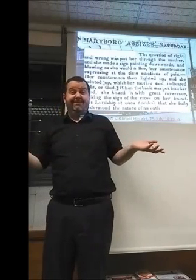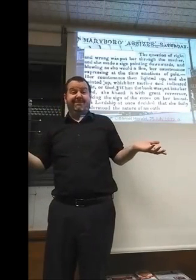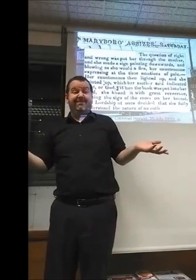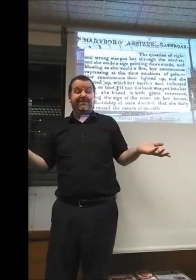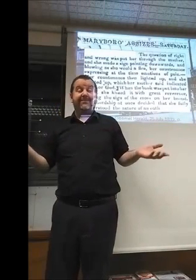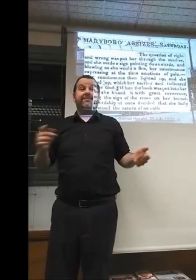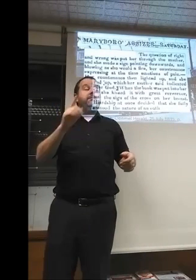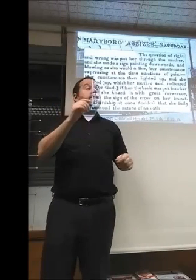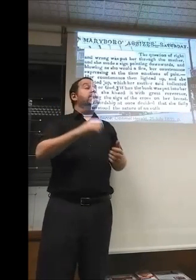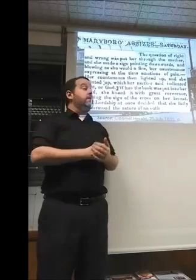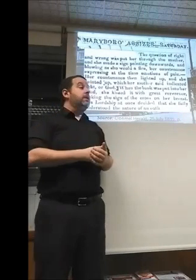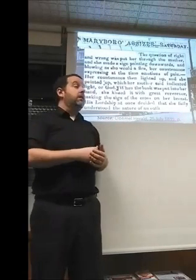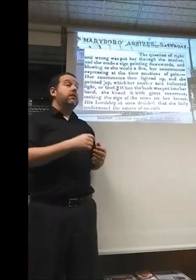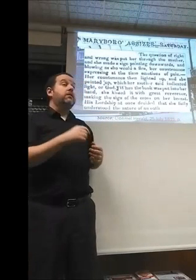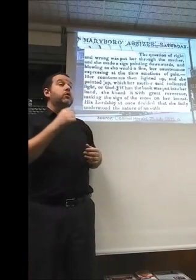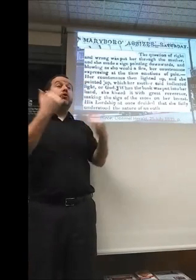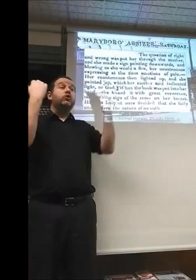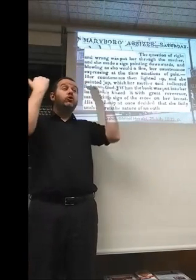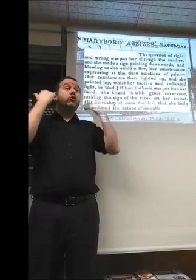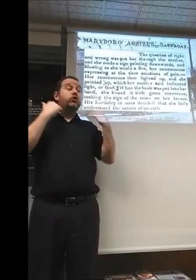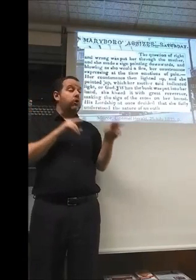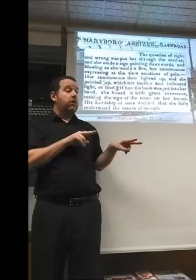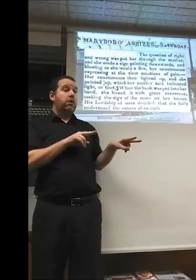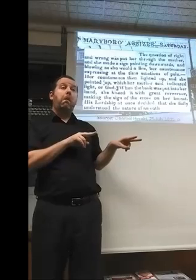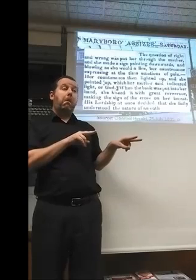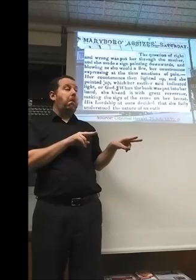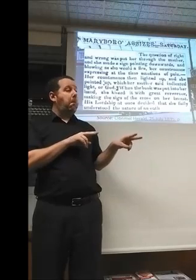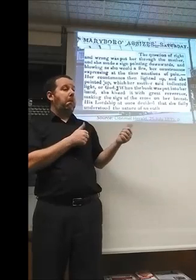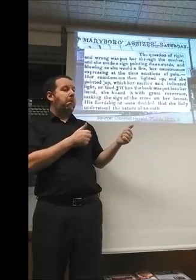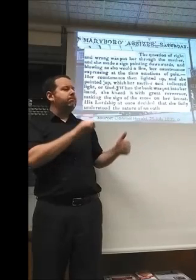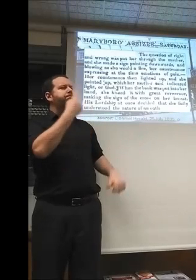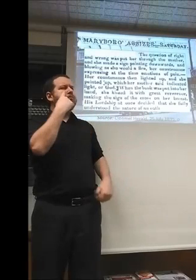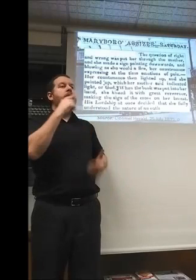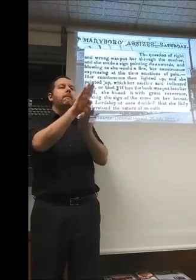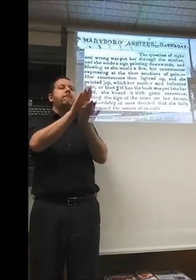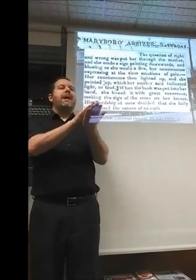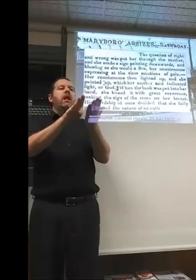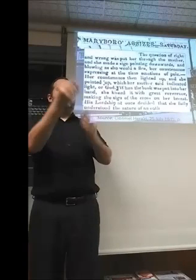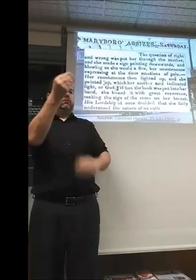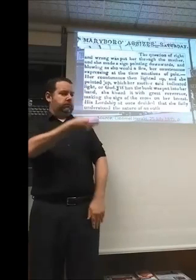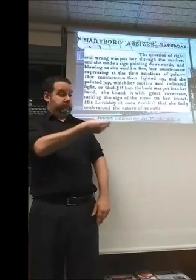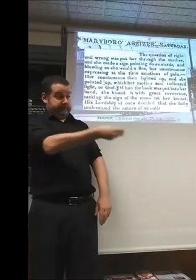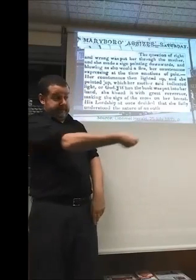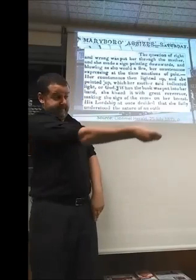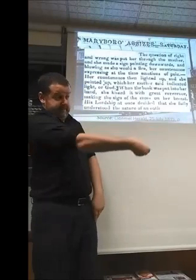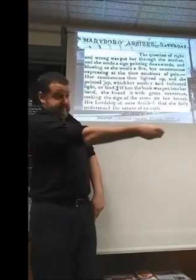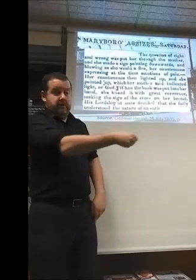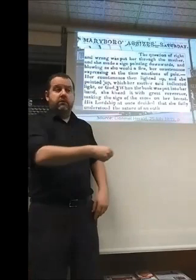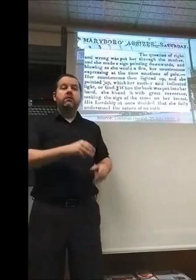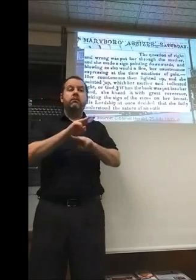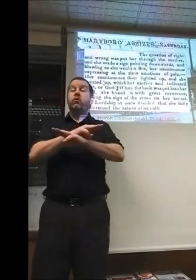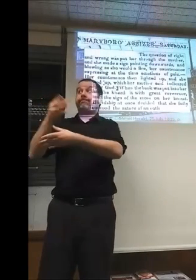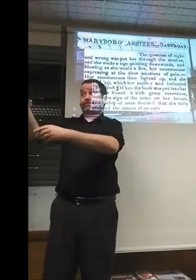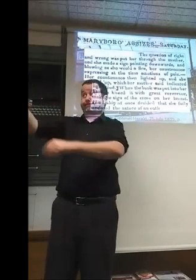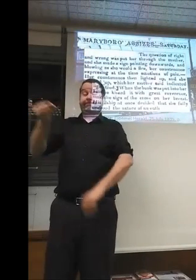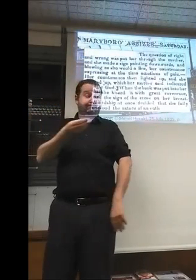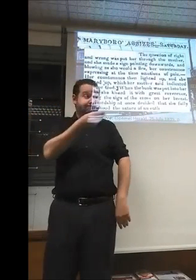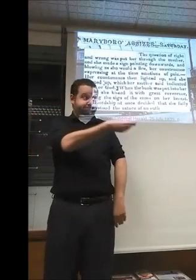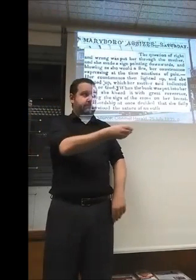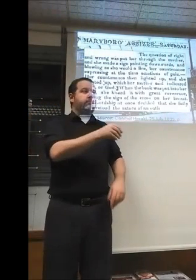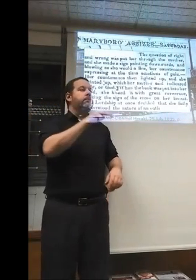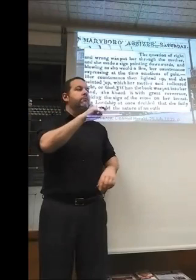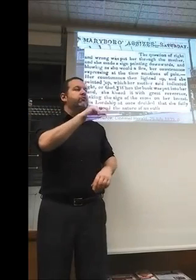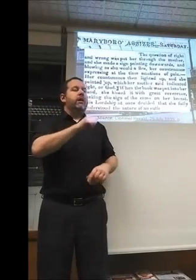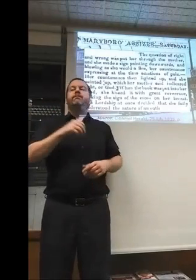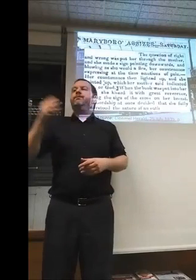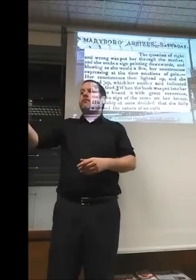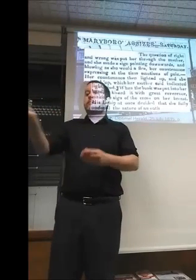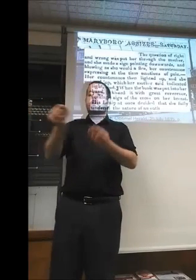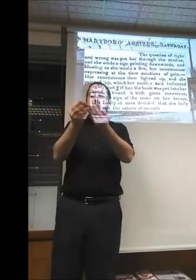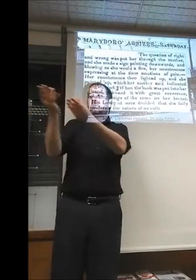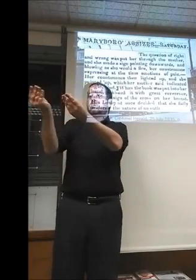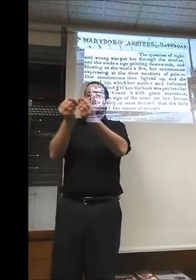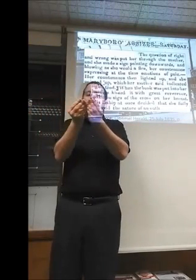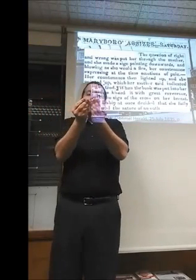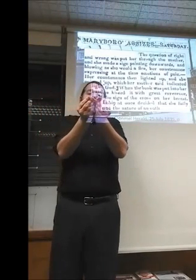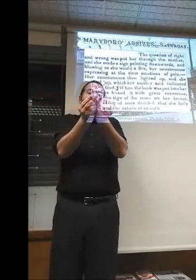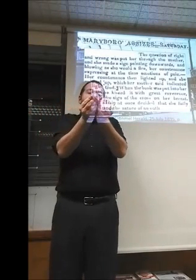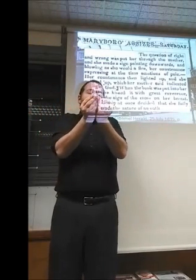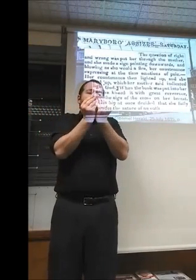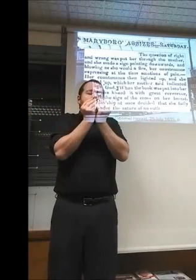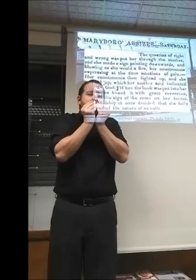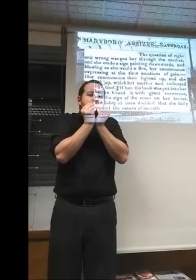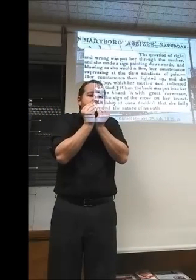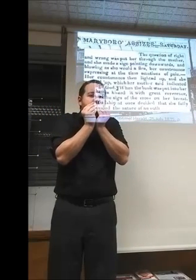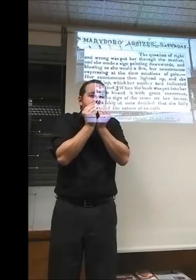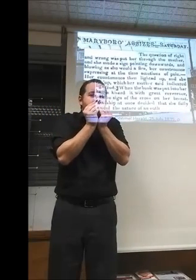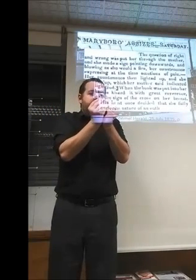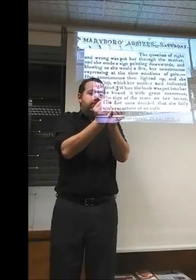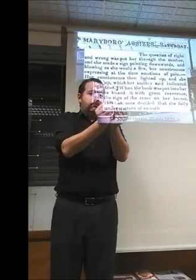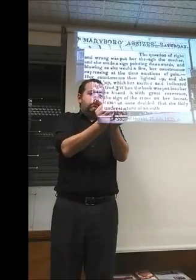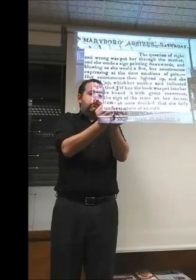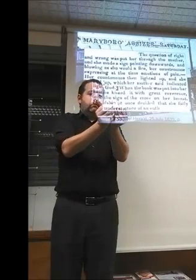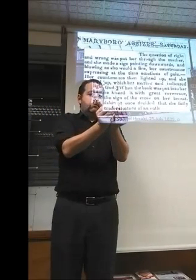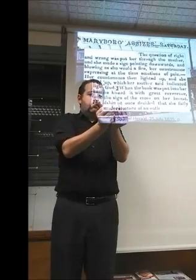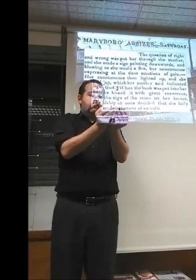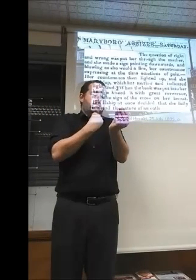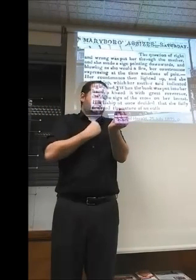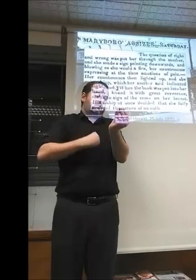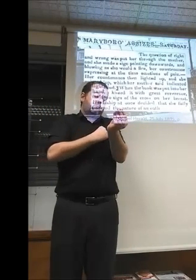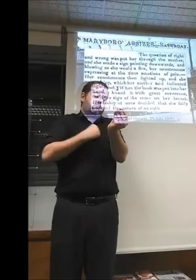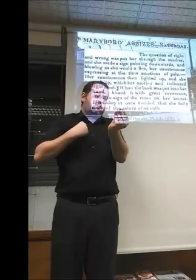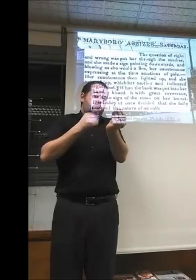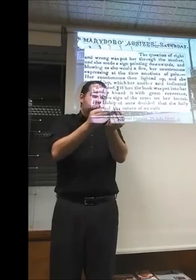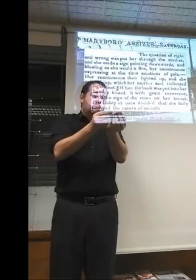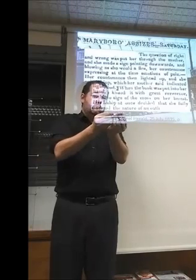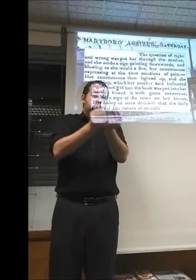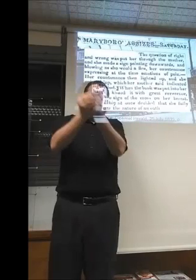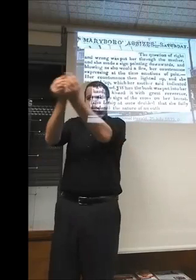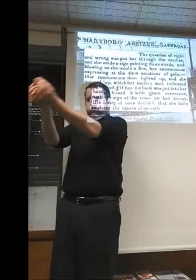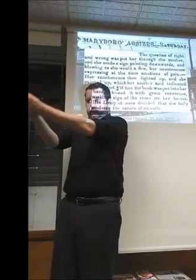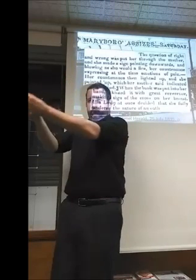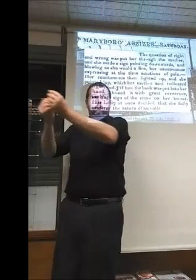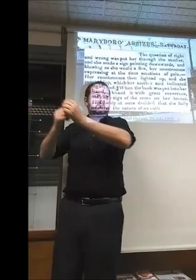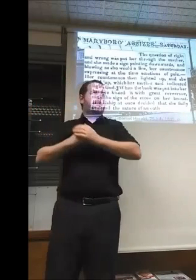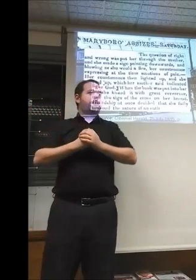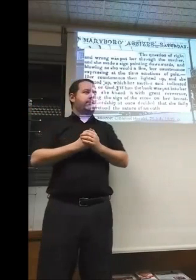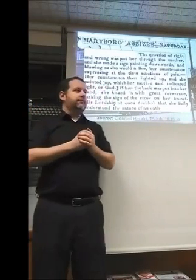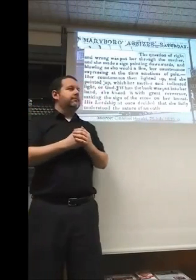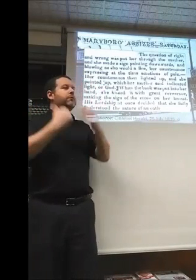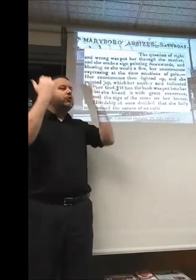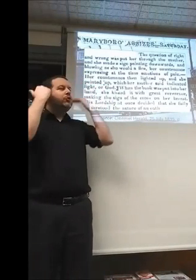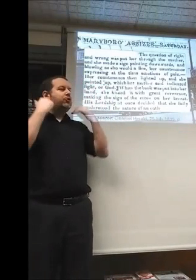his own mother and he stabbed her to injury and she was brought to the hospital and she